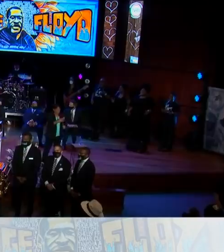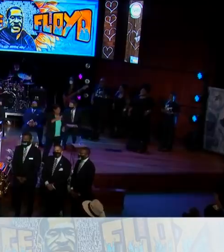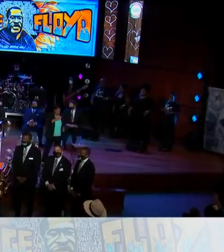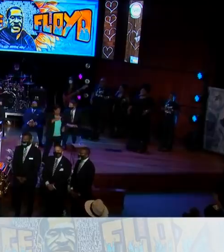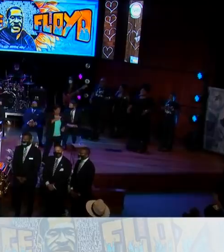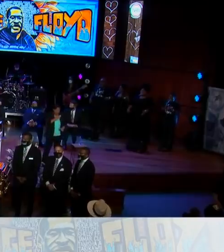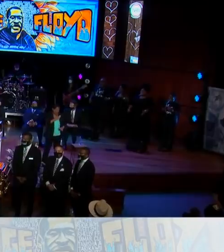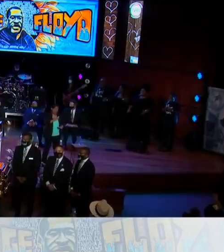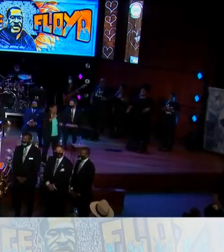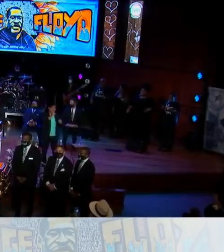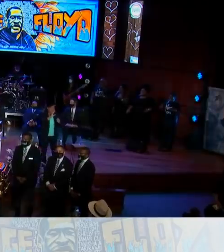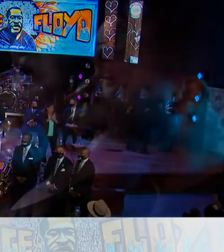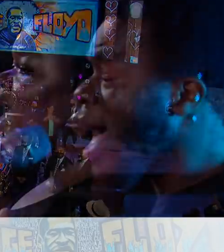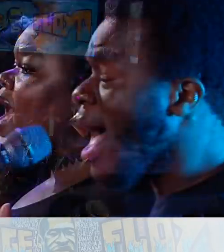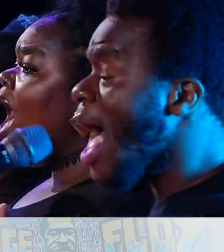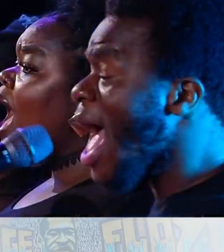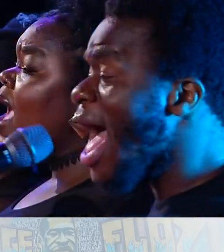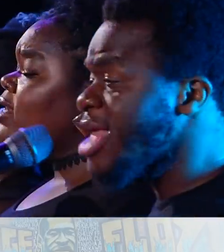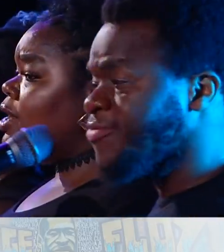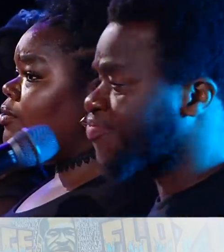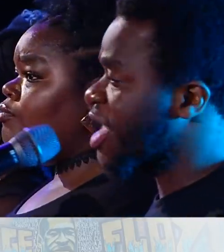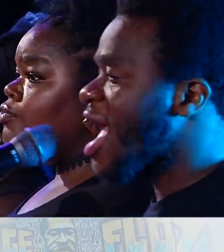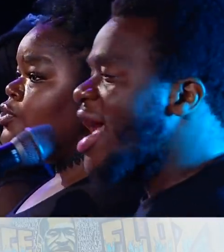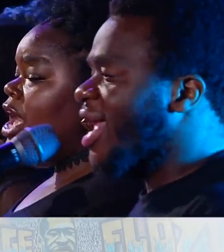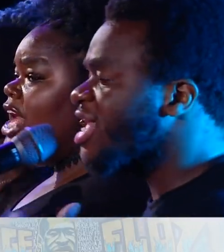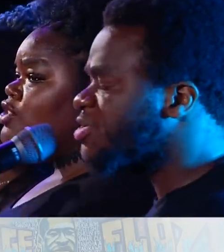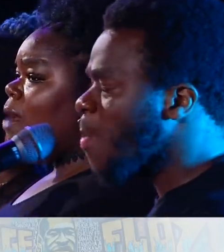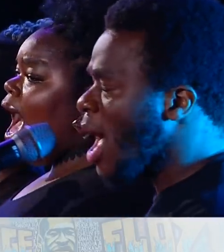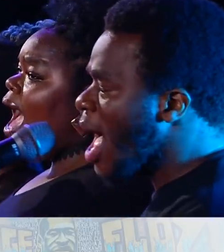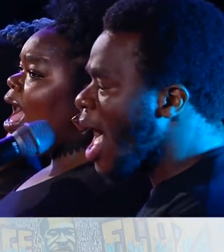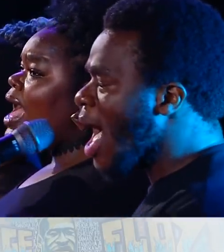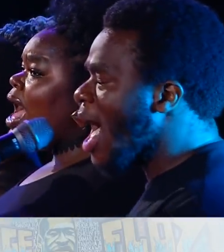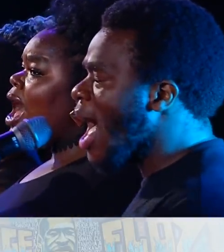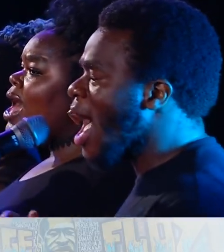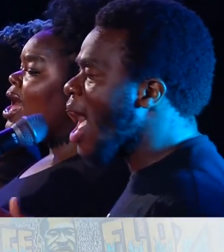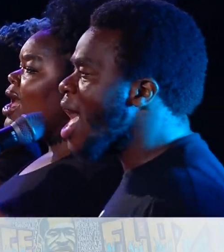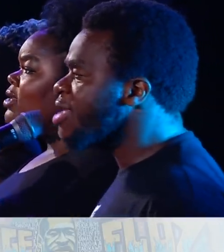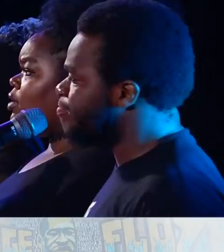I BELIEVE IT I RECEIVED IT I CLAIM IT